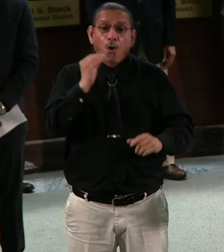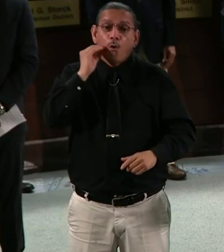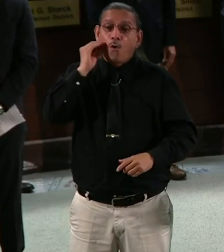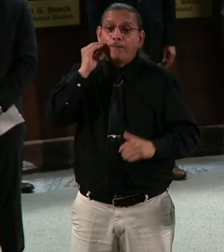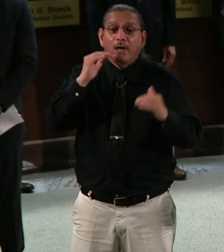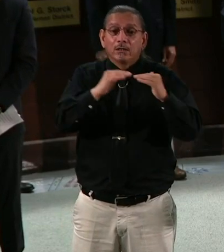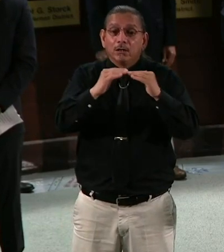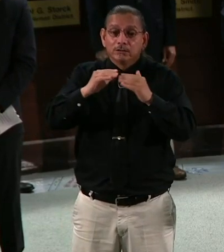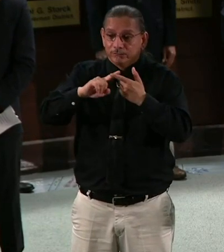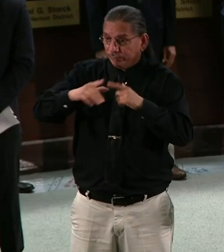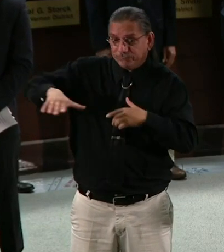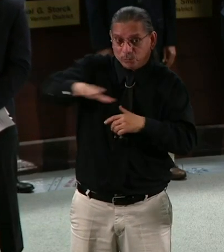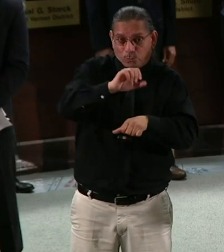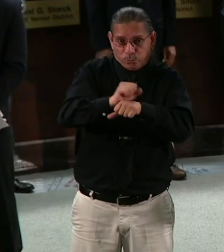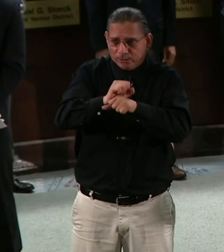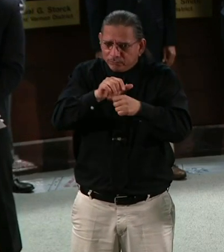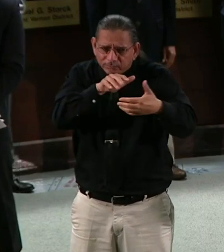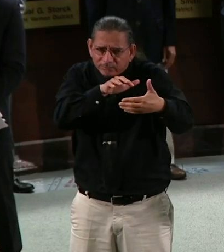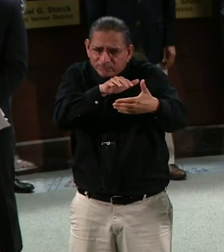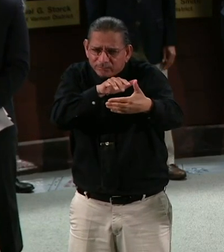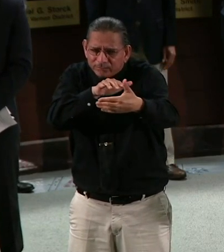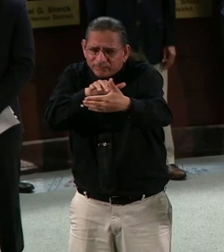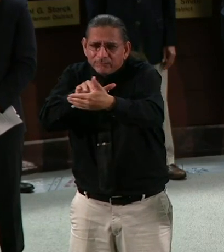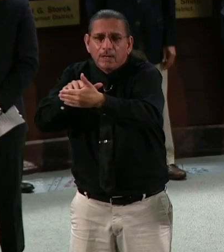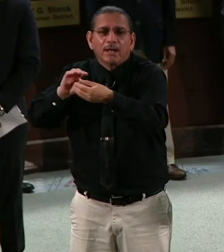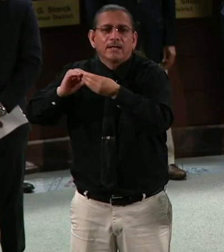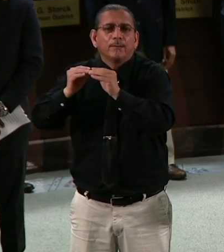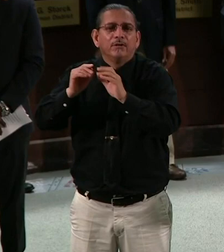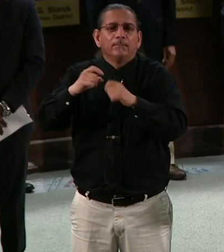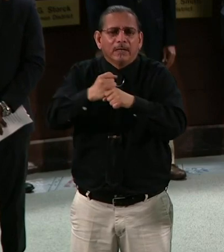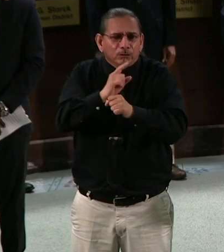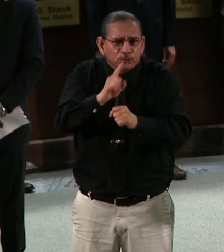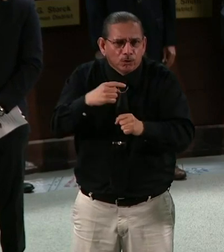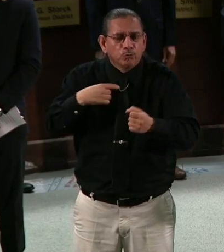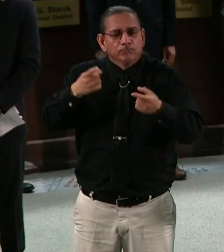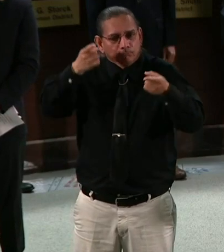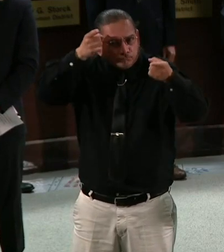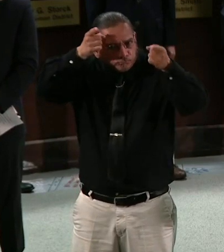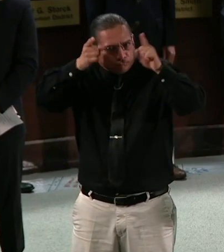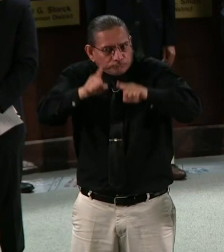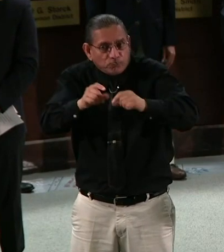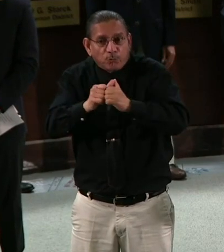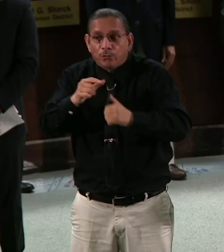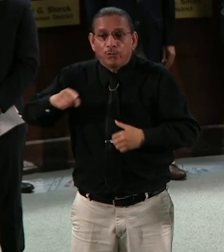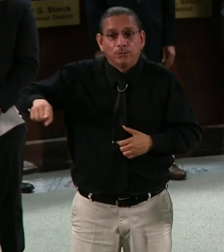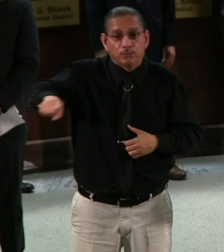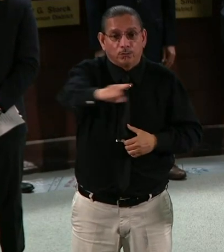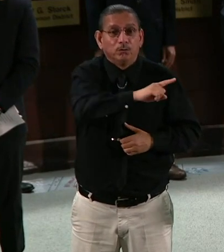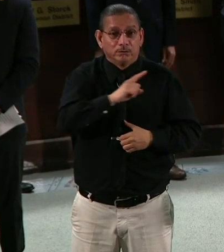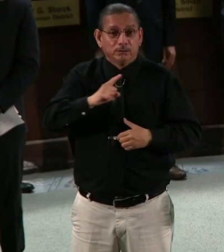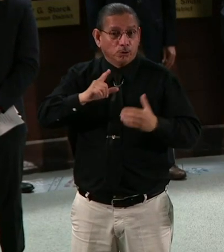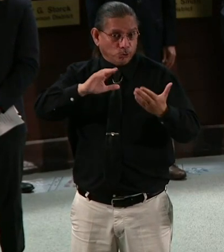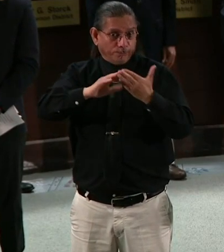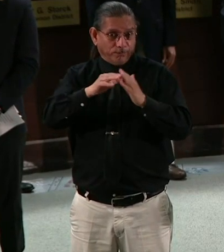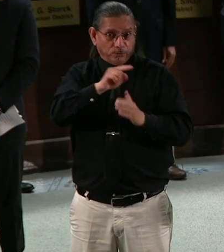EQUITY WORKING GROUP IS TRACKING THE DATA AND WORKING TO MAKE SURE WE ARE CONNECTING